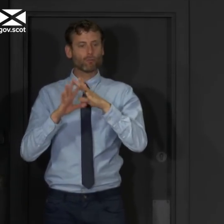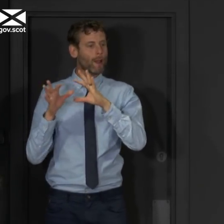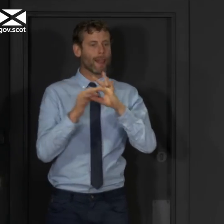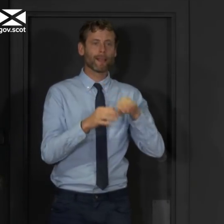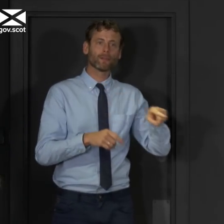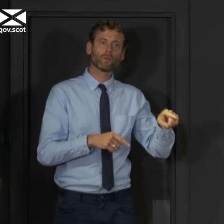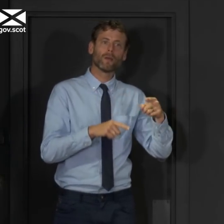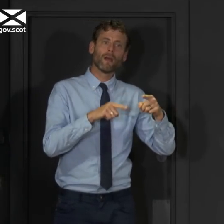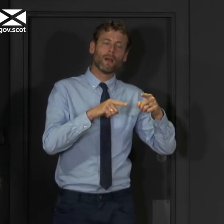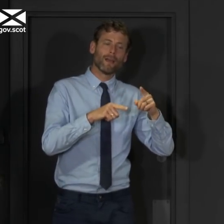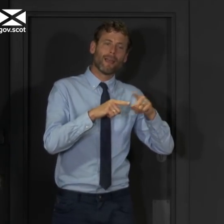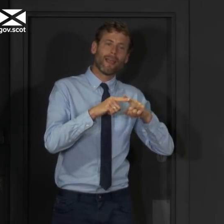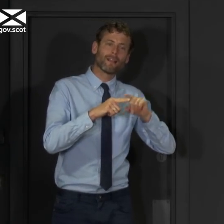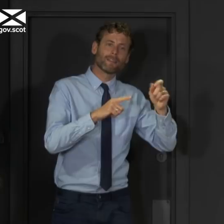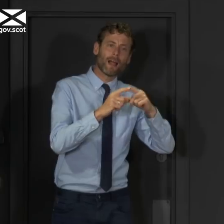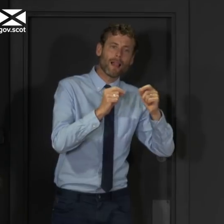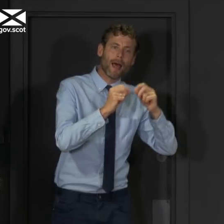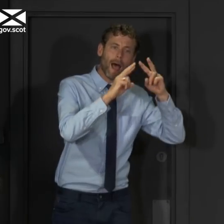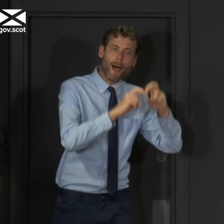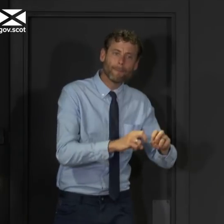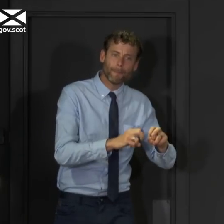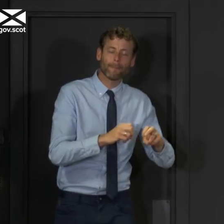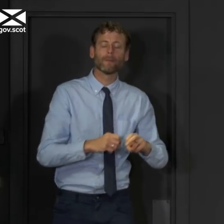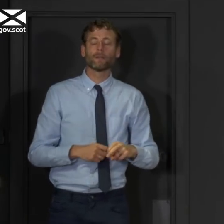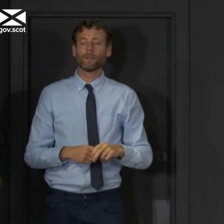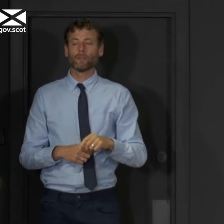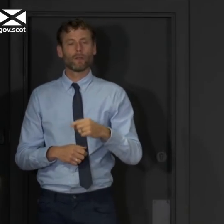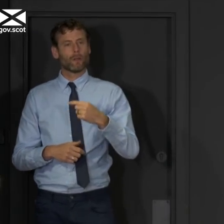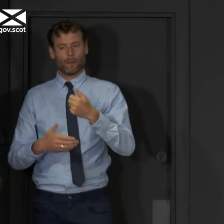In addition, the current figures slightly overstate the number of cases where no tracing